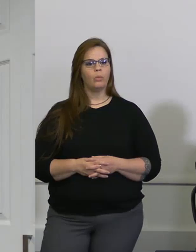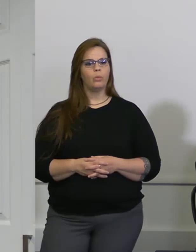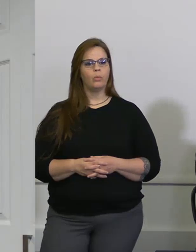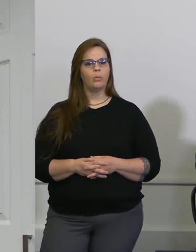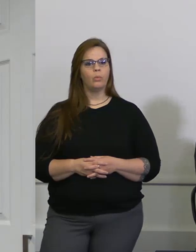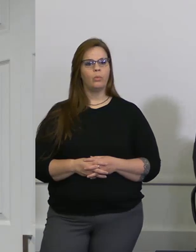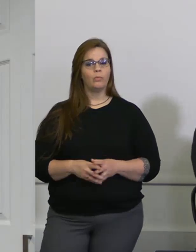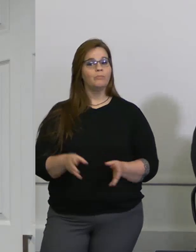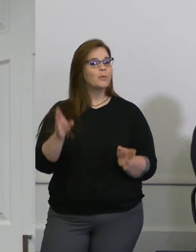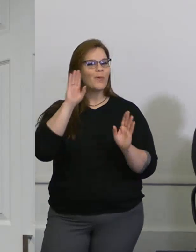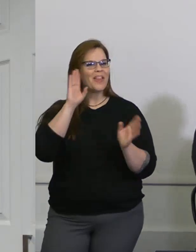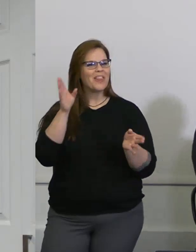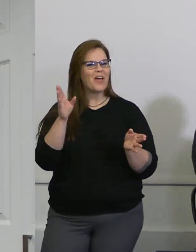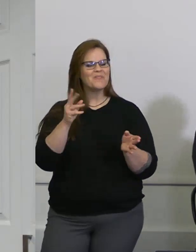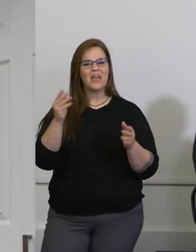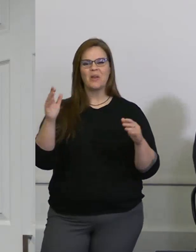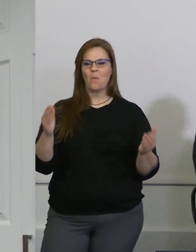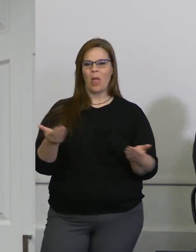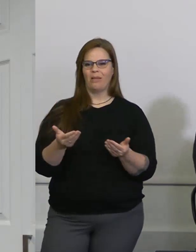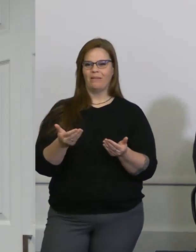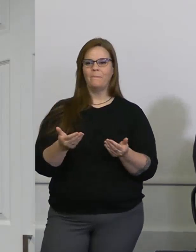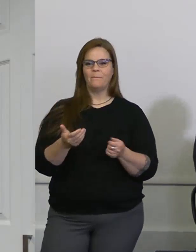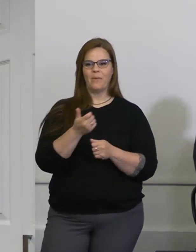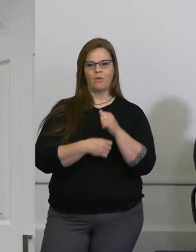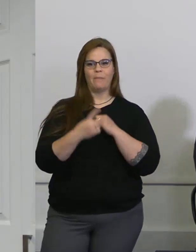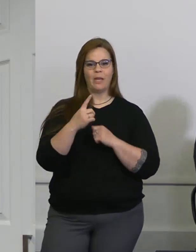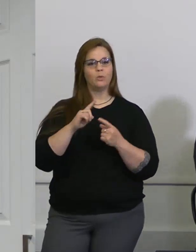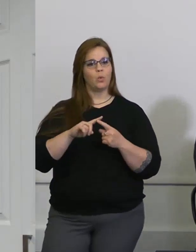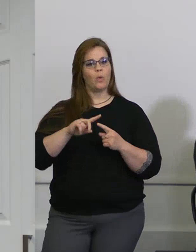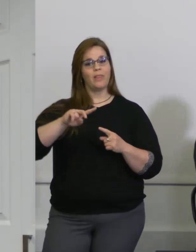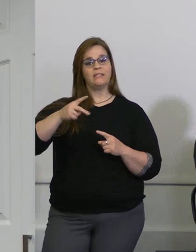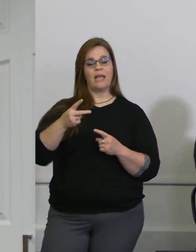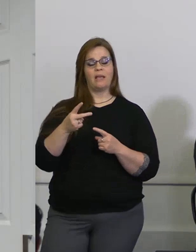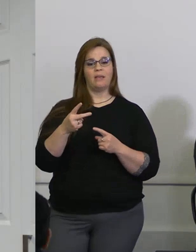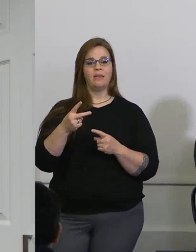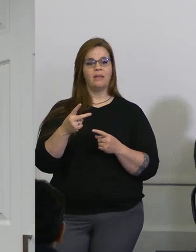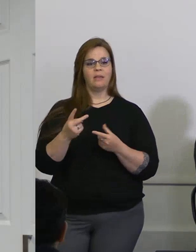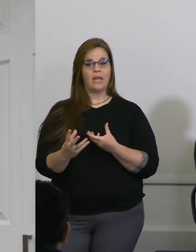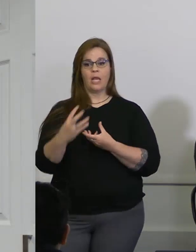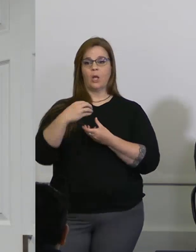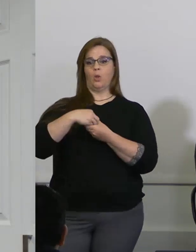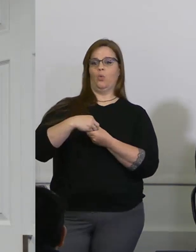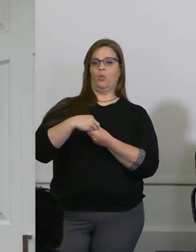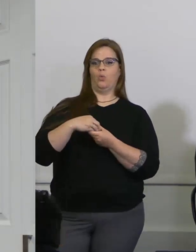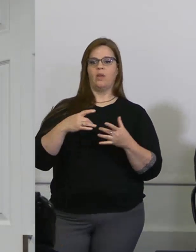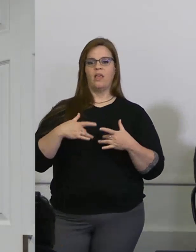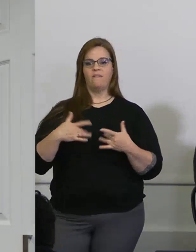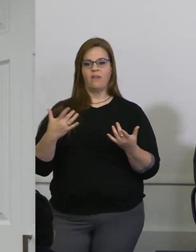hello and welcome everyone to the second include event from IAccessible.